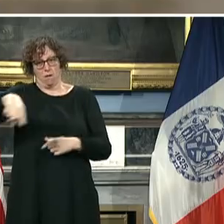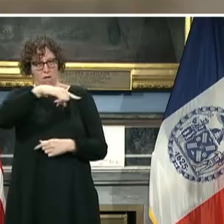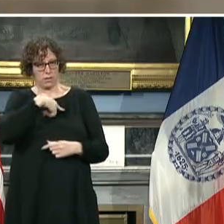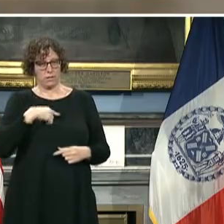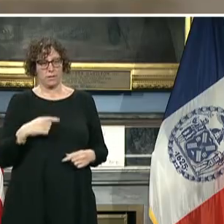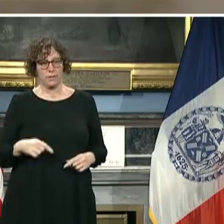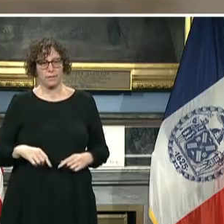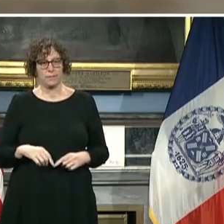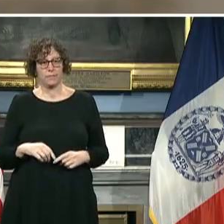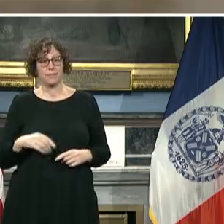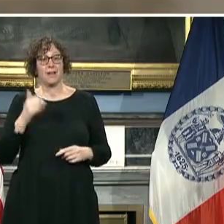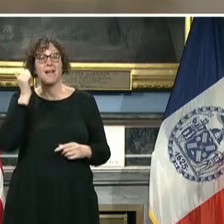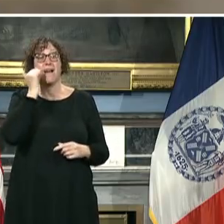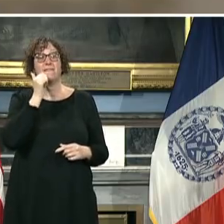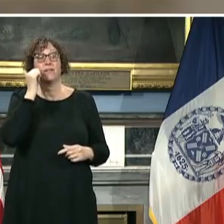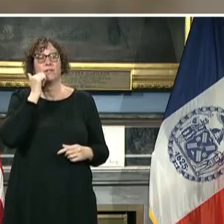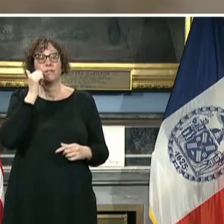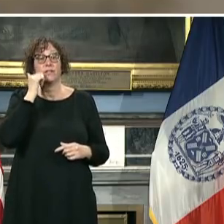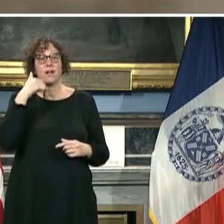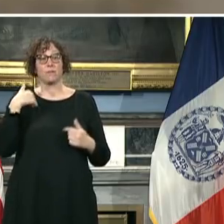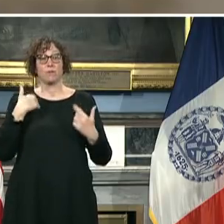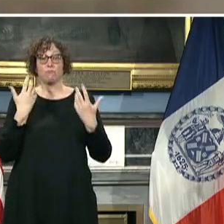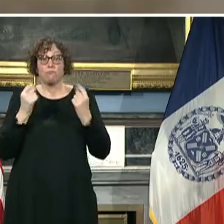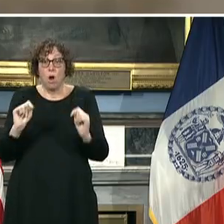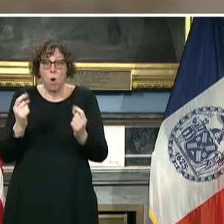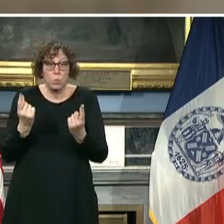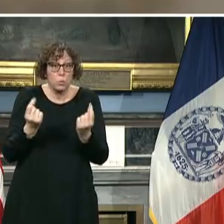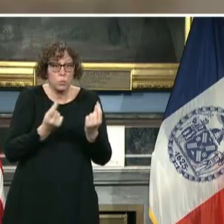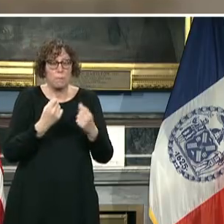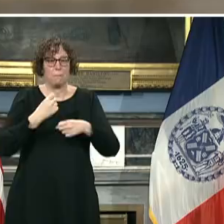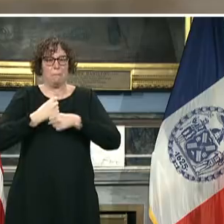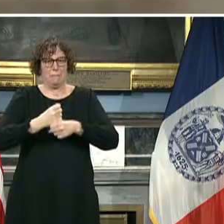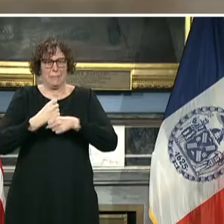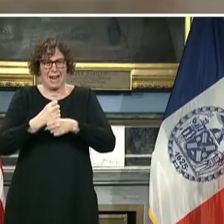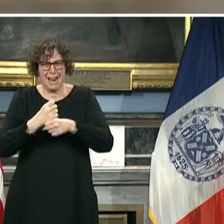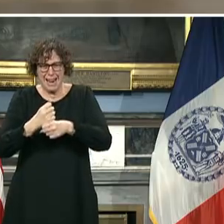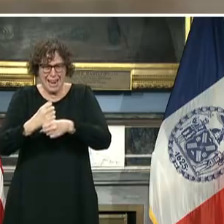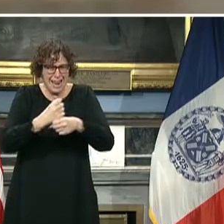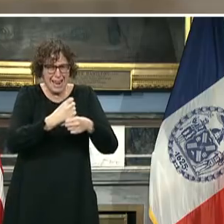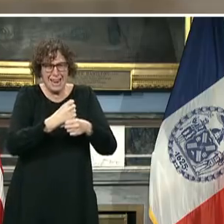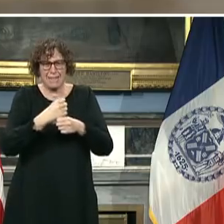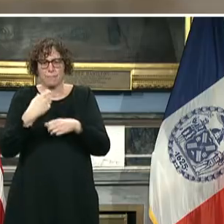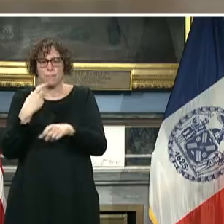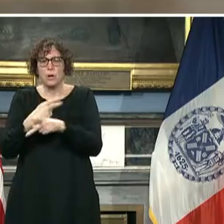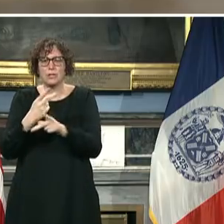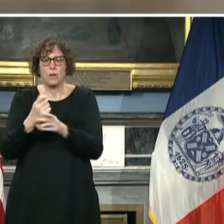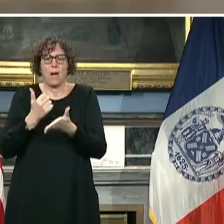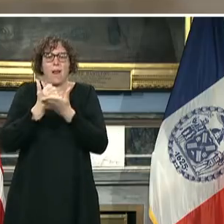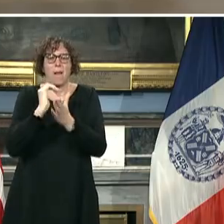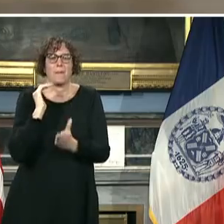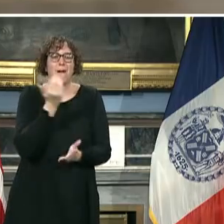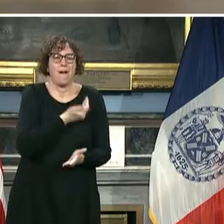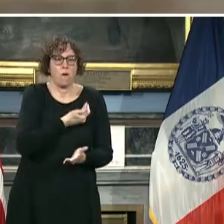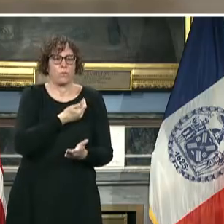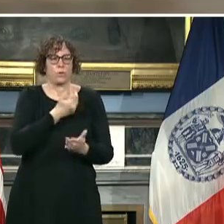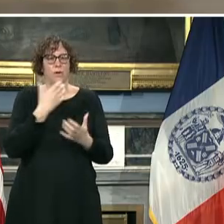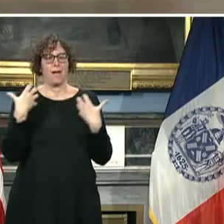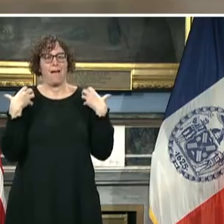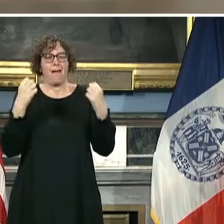EVERY DAY WE GET TOCR ETEA AND MANUFACTURE PRODUCTS ORF OUR HEROS IN THE LAW ENFORCEMENT AND MILITARY